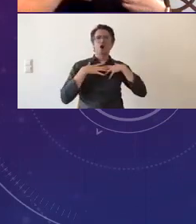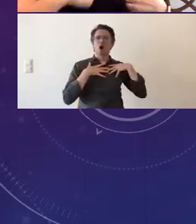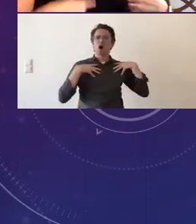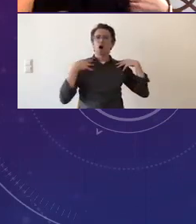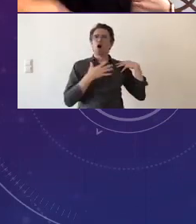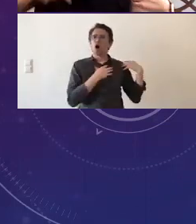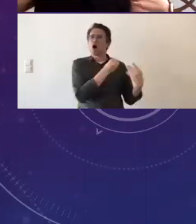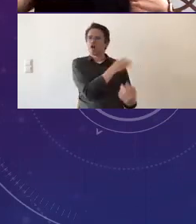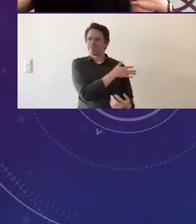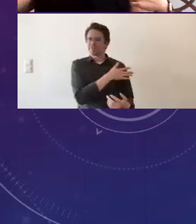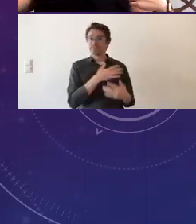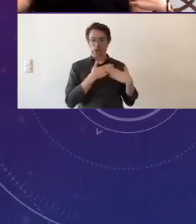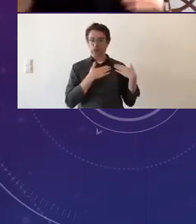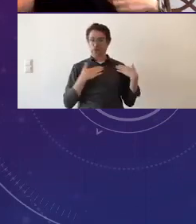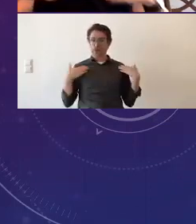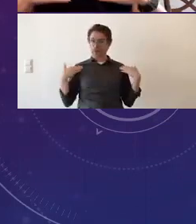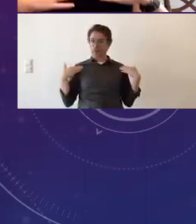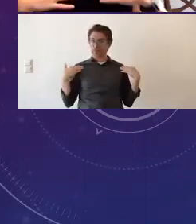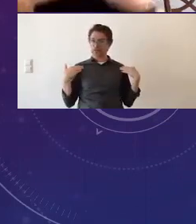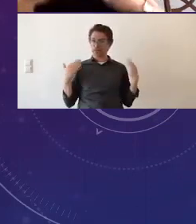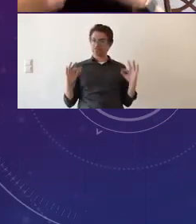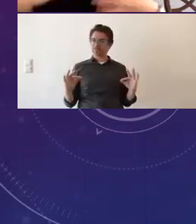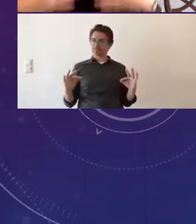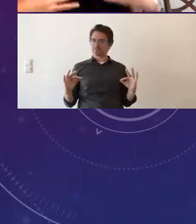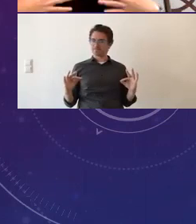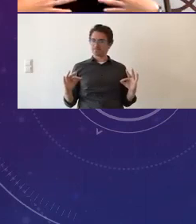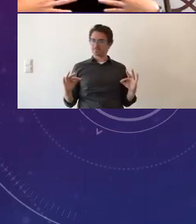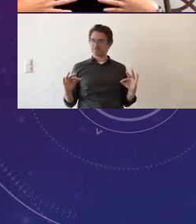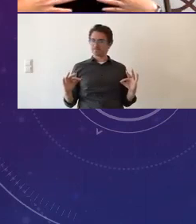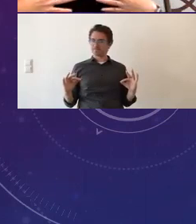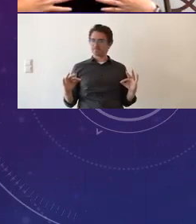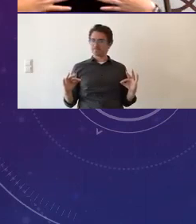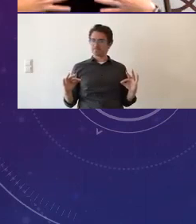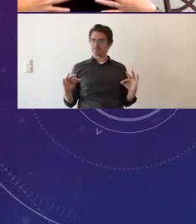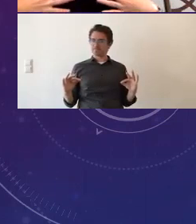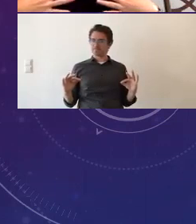wear of being neck or and it's why they wear colors like that very difficult to